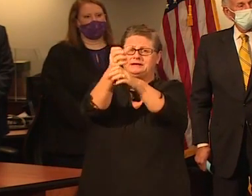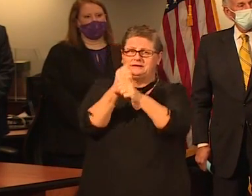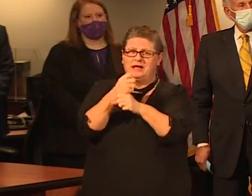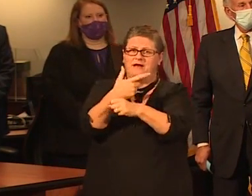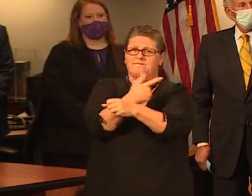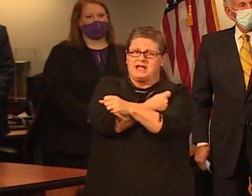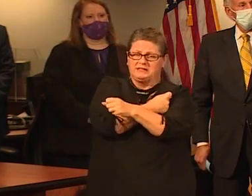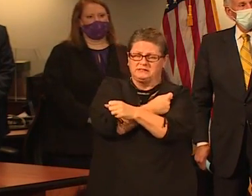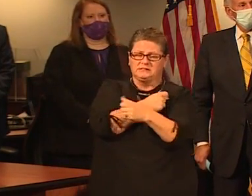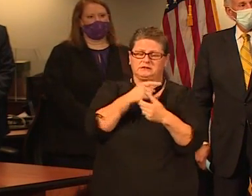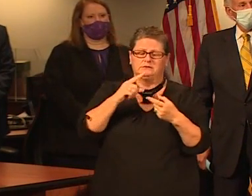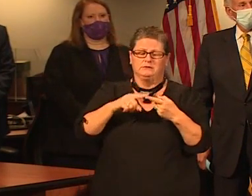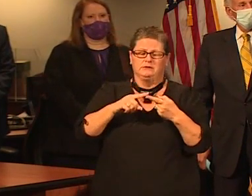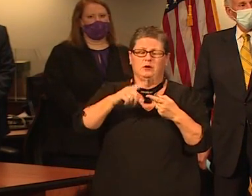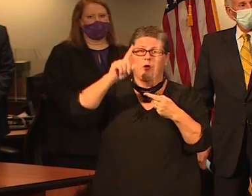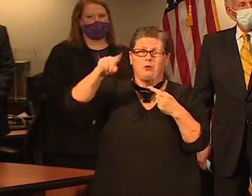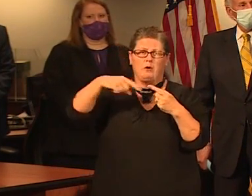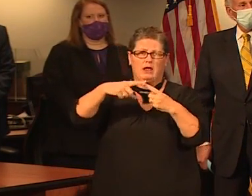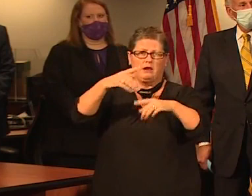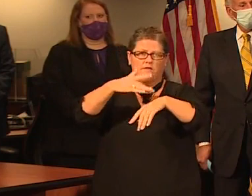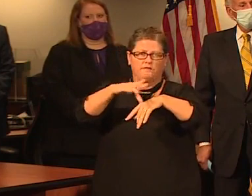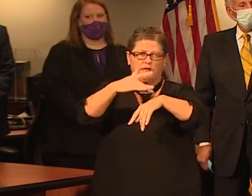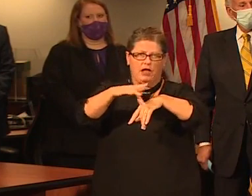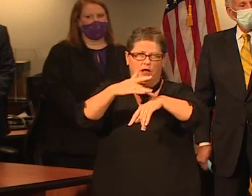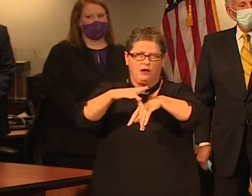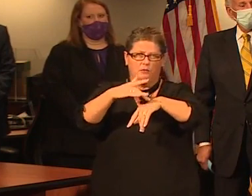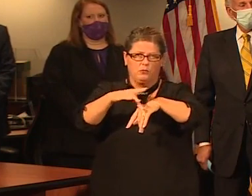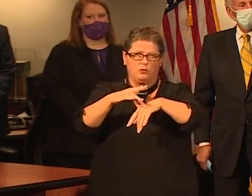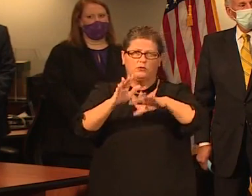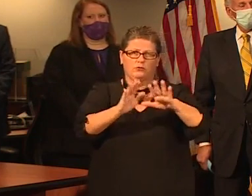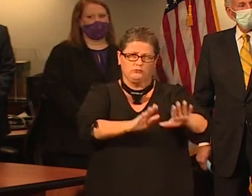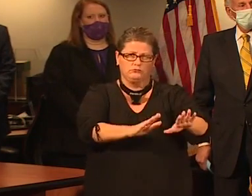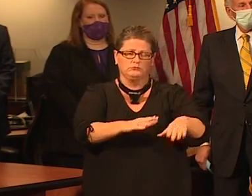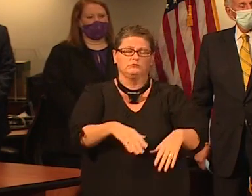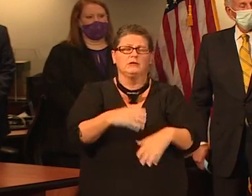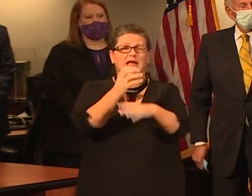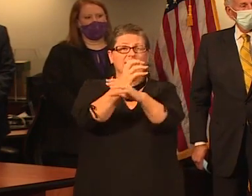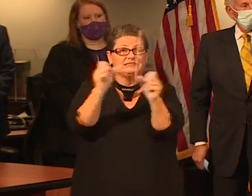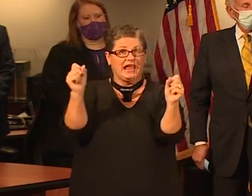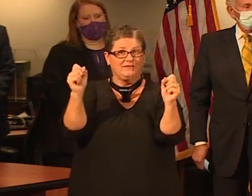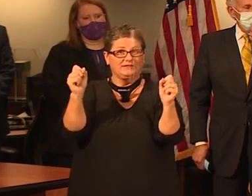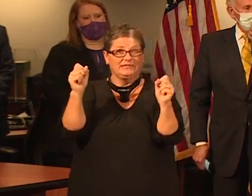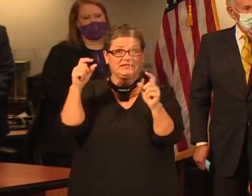SO MESSAGING IS VERY CRITICAL FOR WHAT CAN GET THE VACCINE AND WHEN IT IS AVAILABLE.